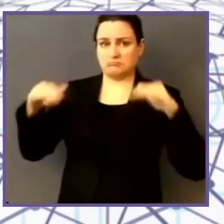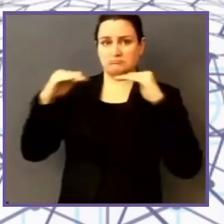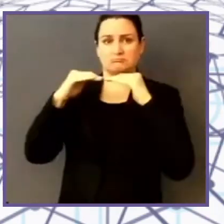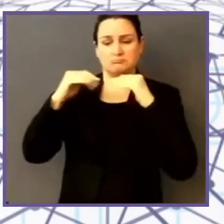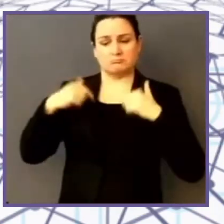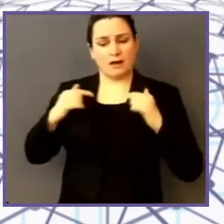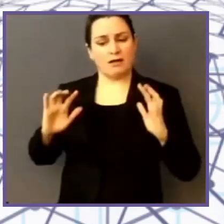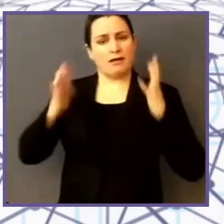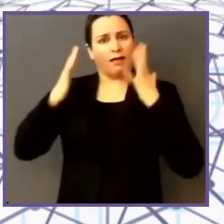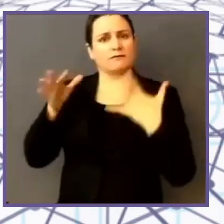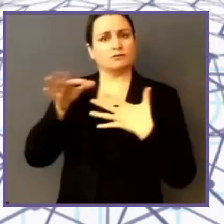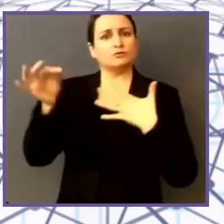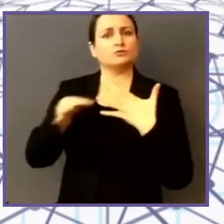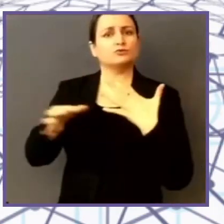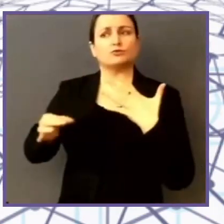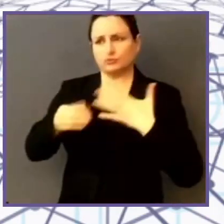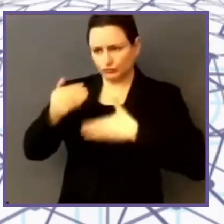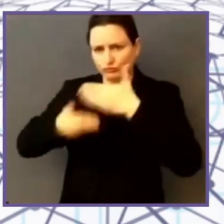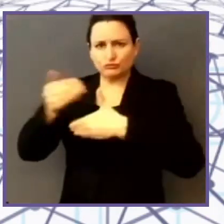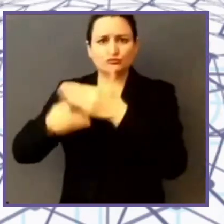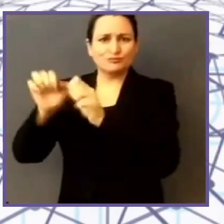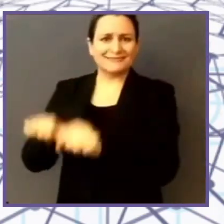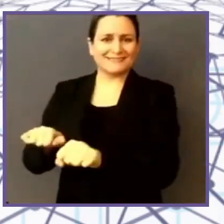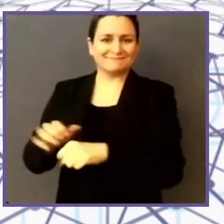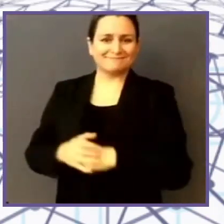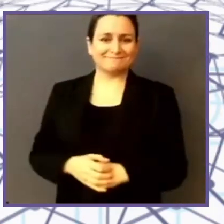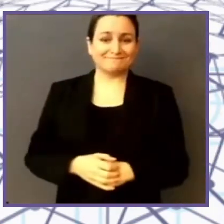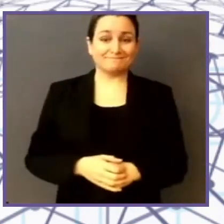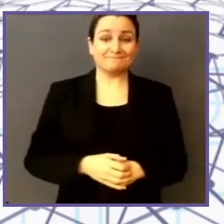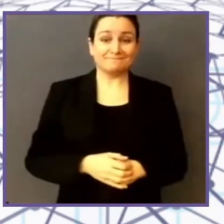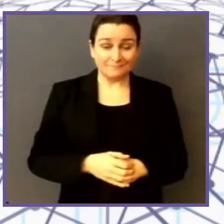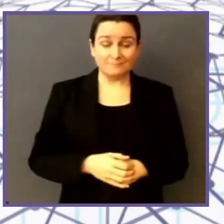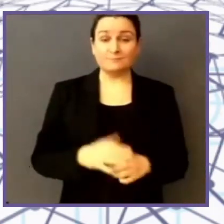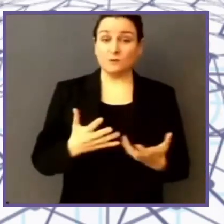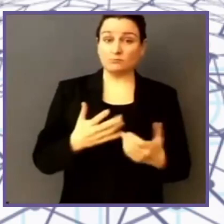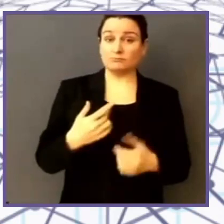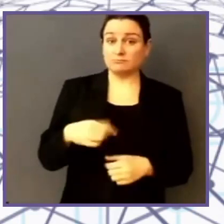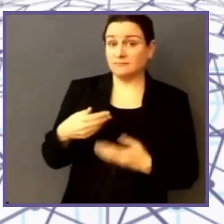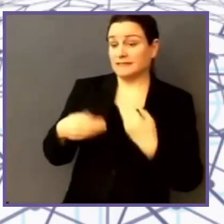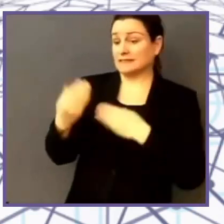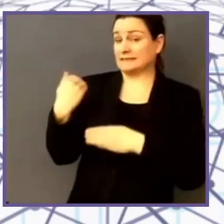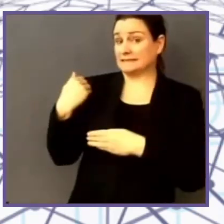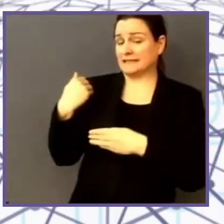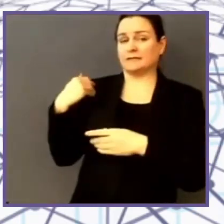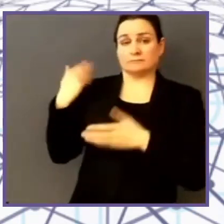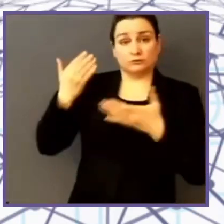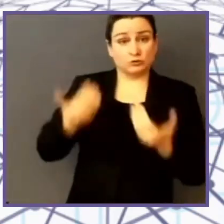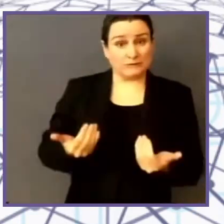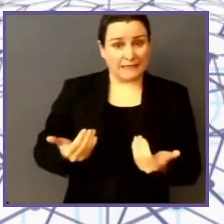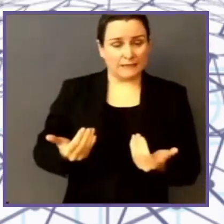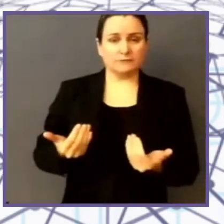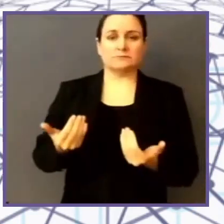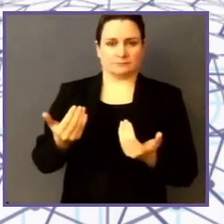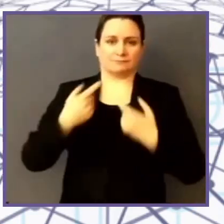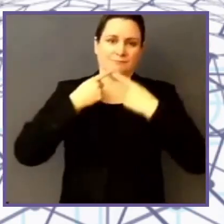And we've heard about that from koala yesterday and Chris today. Nothing about us without us.